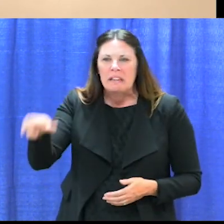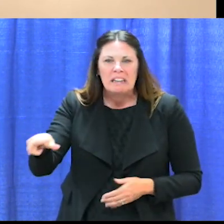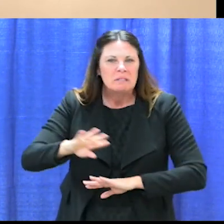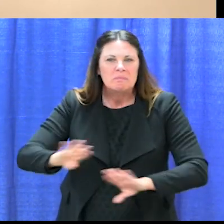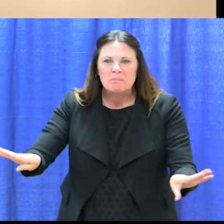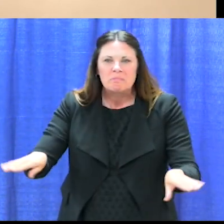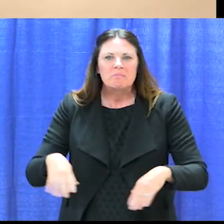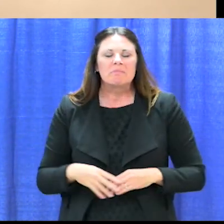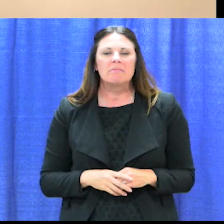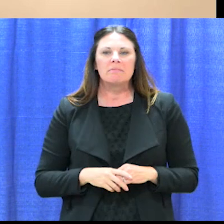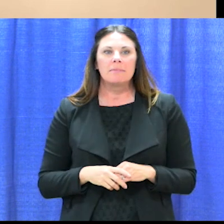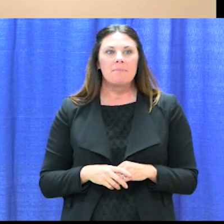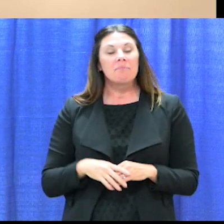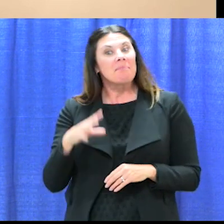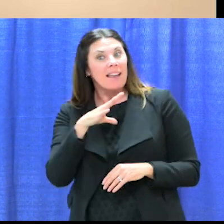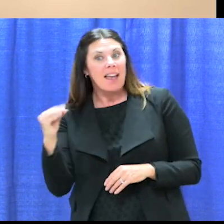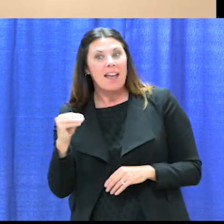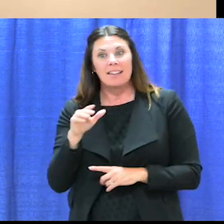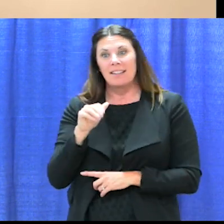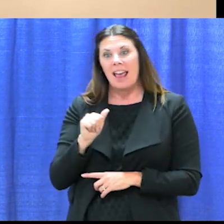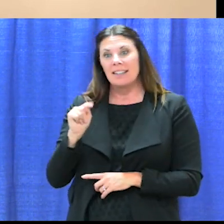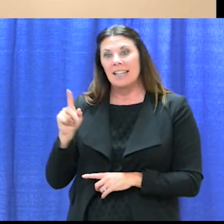And then of course AT&T continues to work closely with school districts throughout the